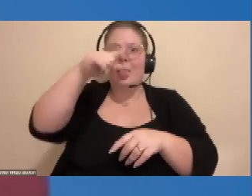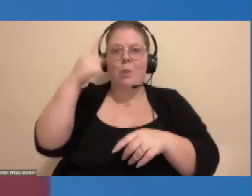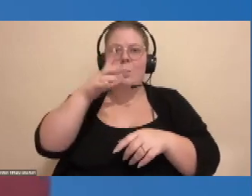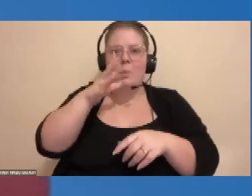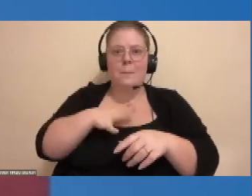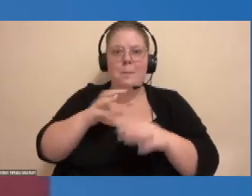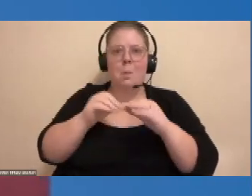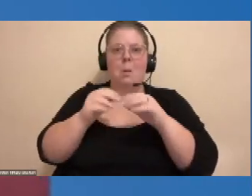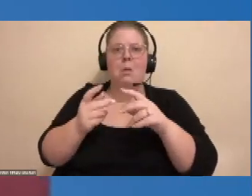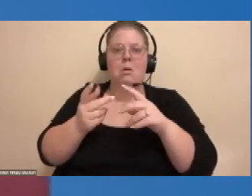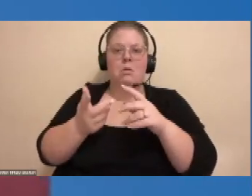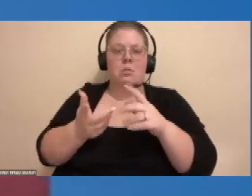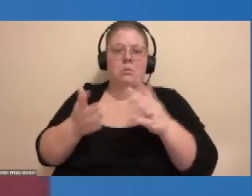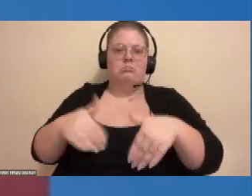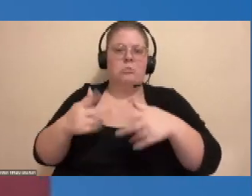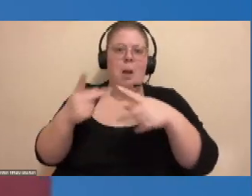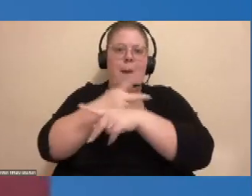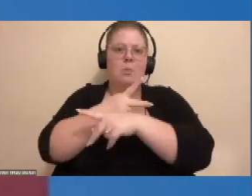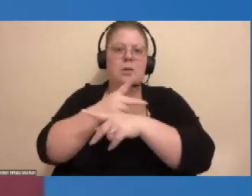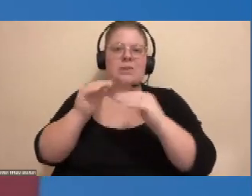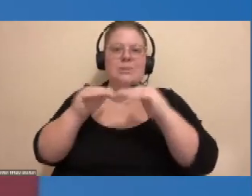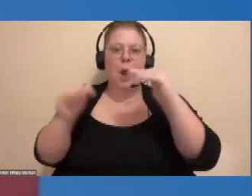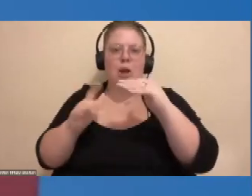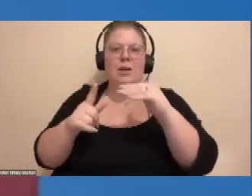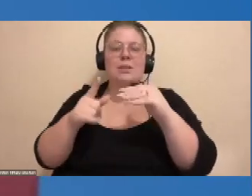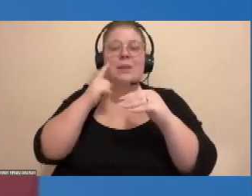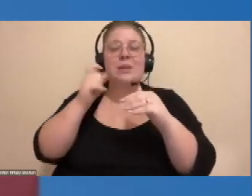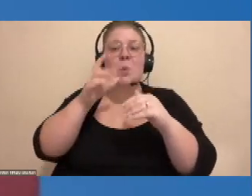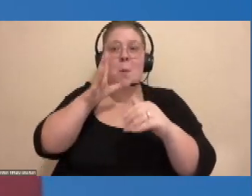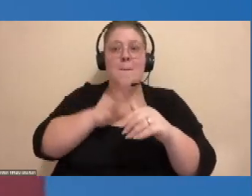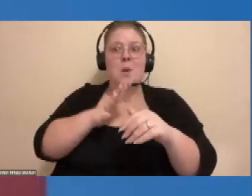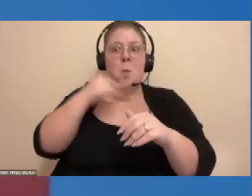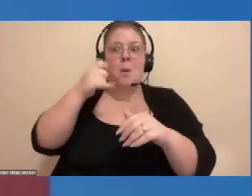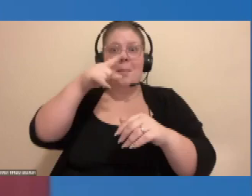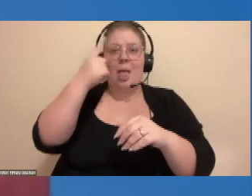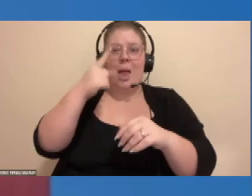they're more likely to live alone as they age. And many of them have been